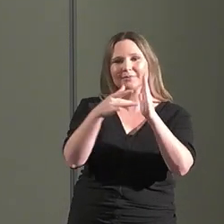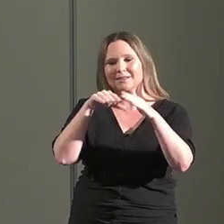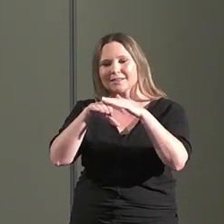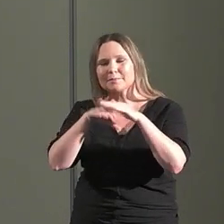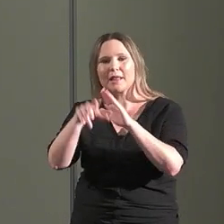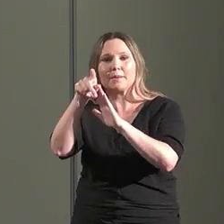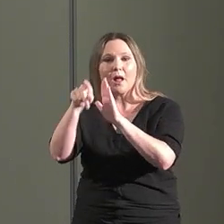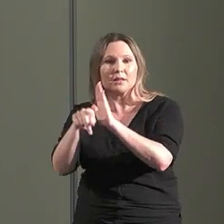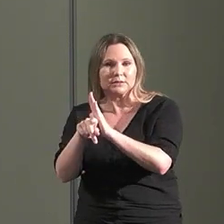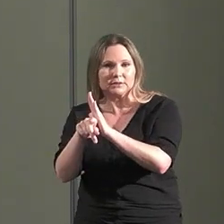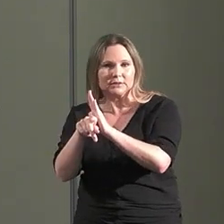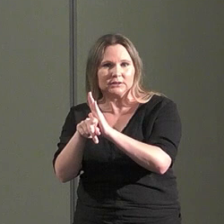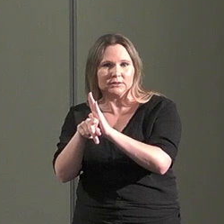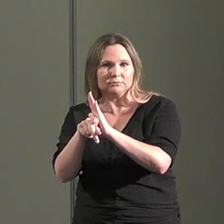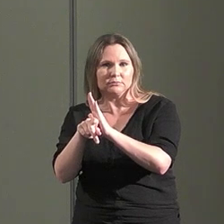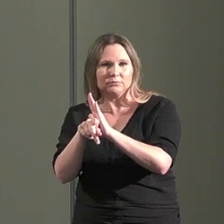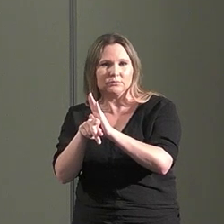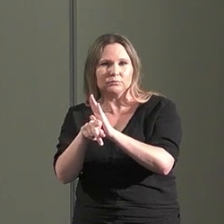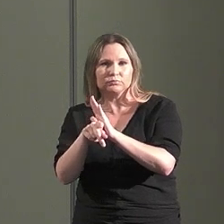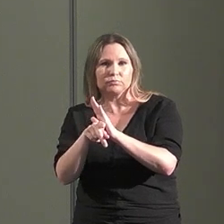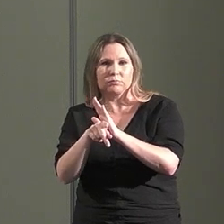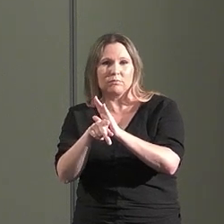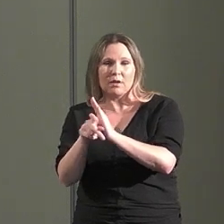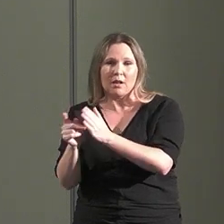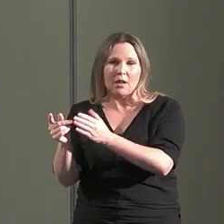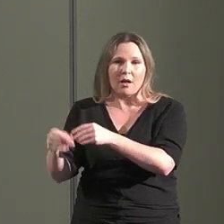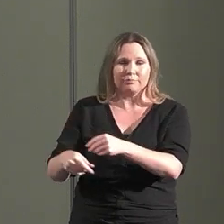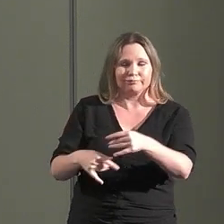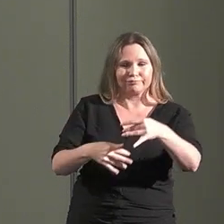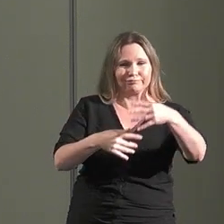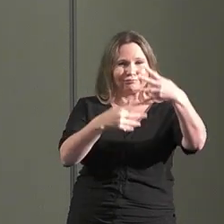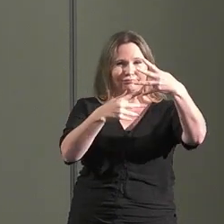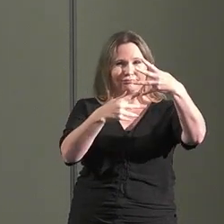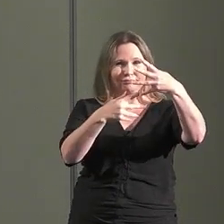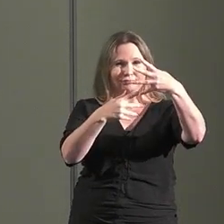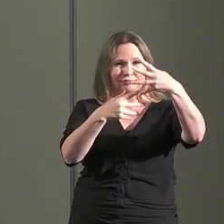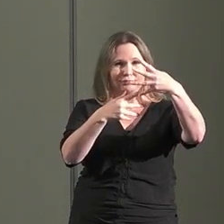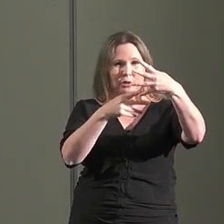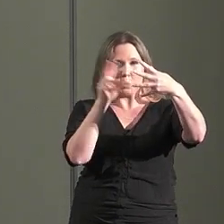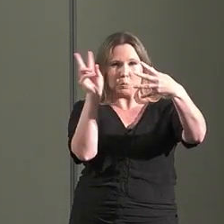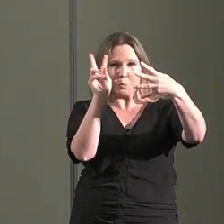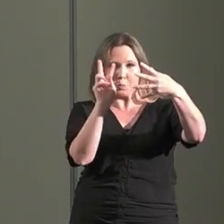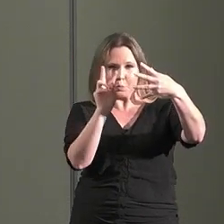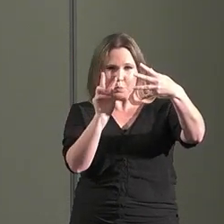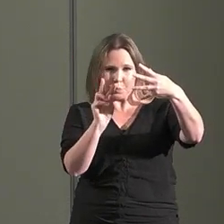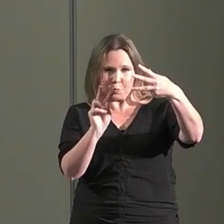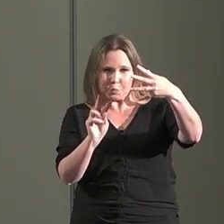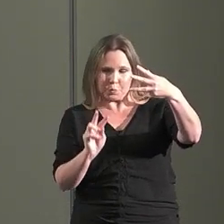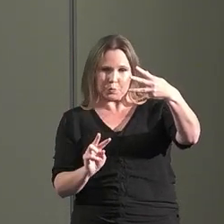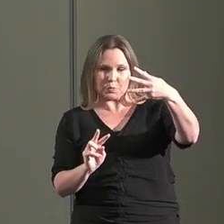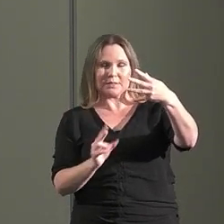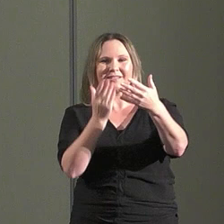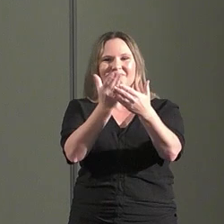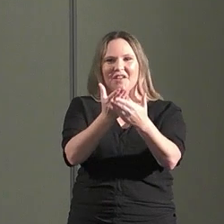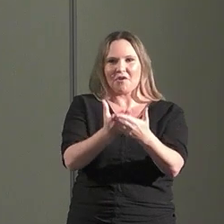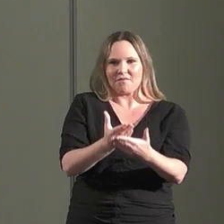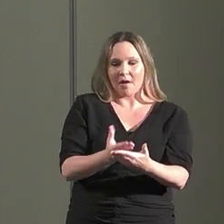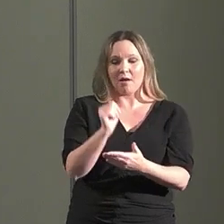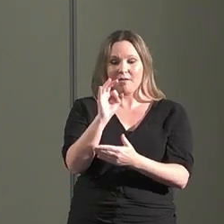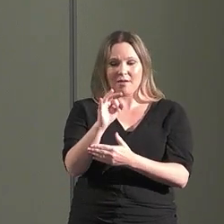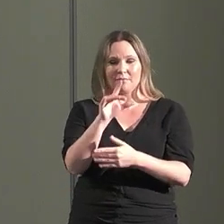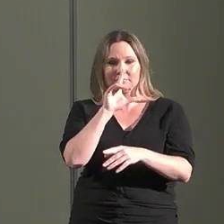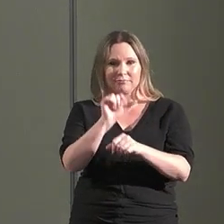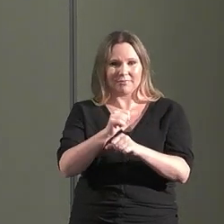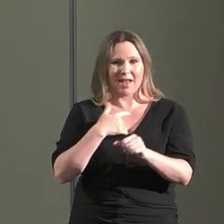policy, and then we went through the results manually to verify whether they were policies